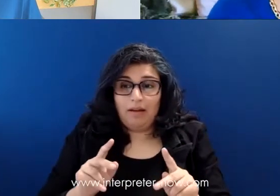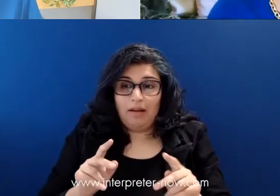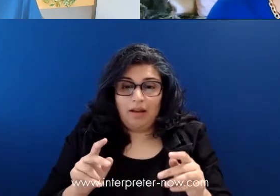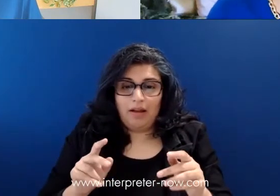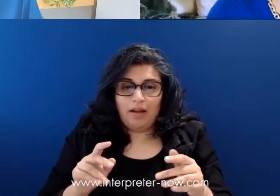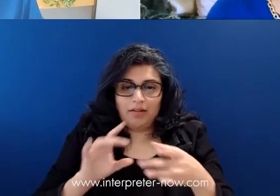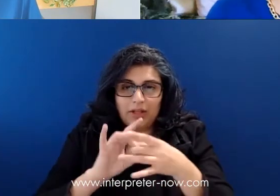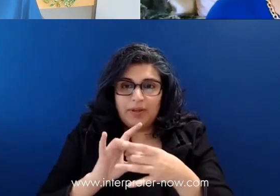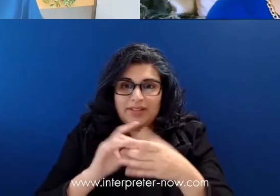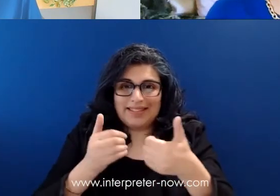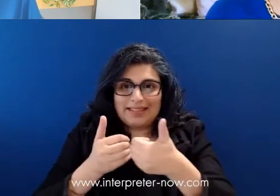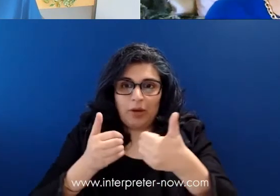the issue or the event or the injustice.